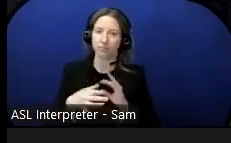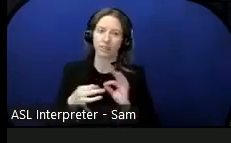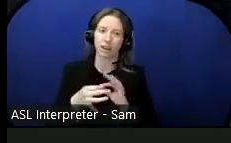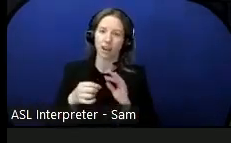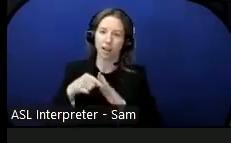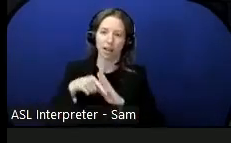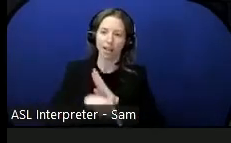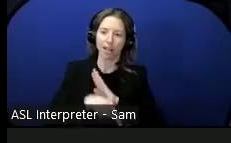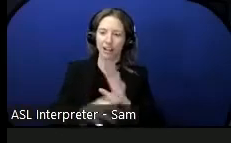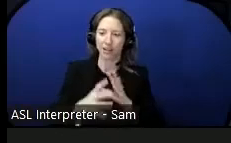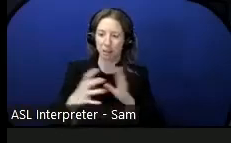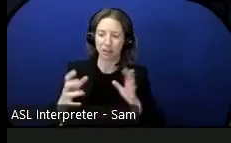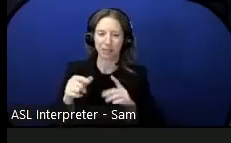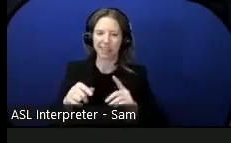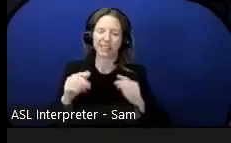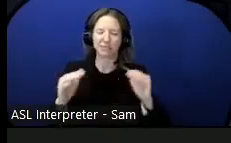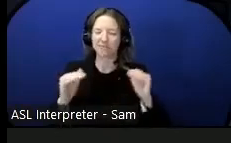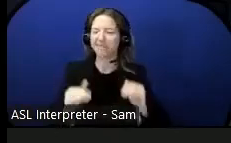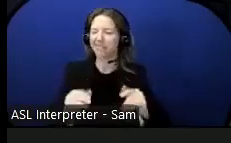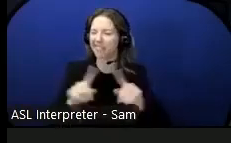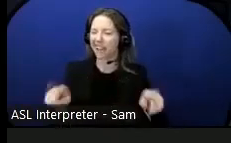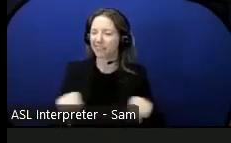So we're going to go ahead and just go to the next slide.